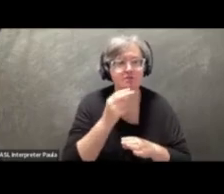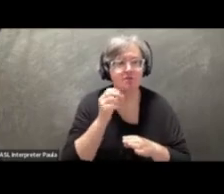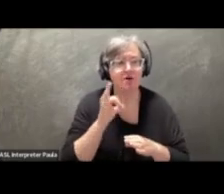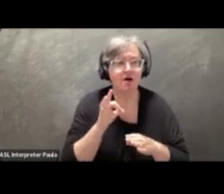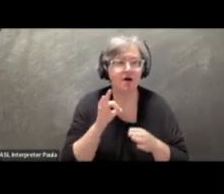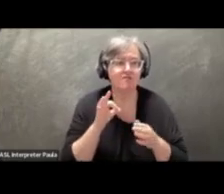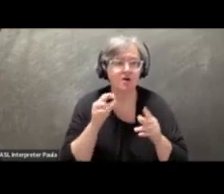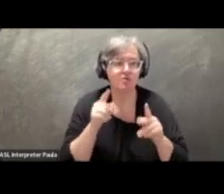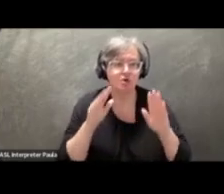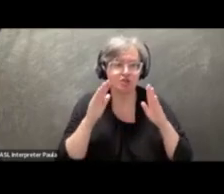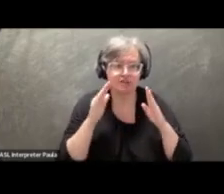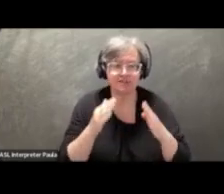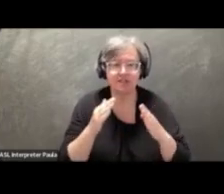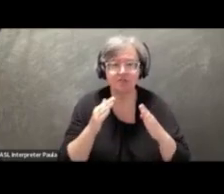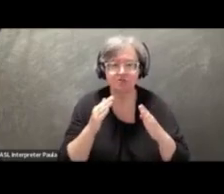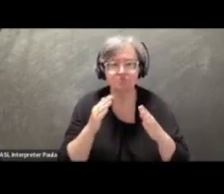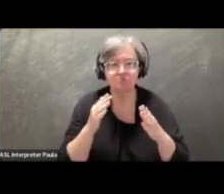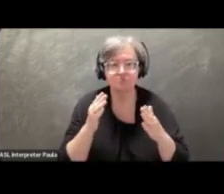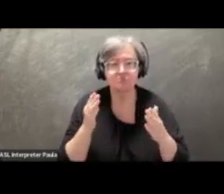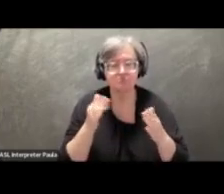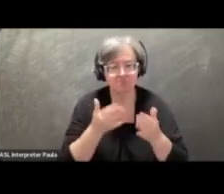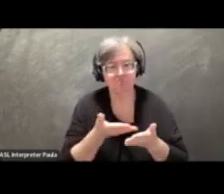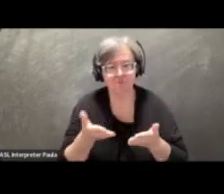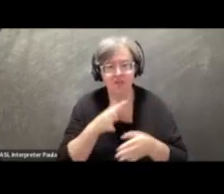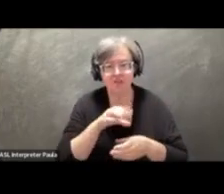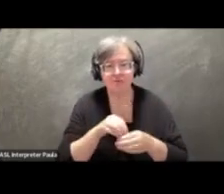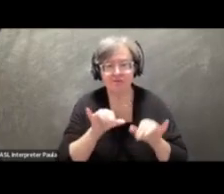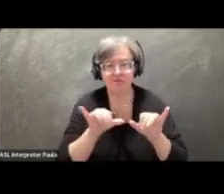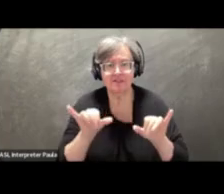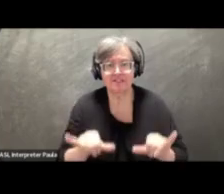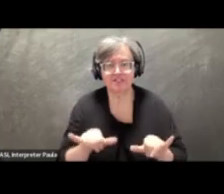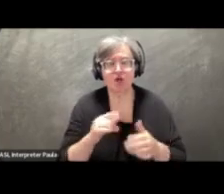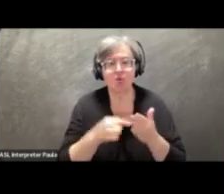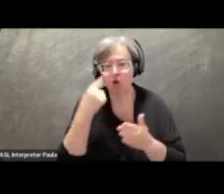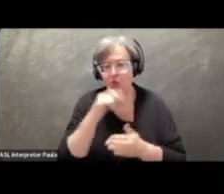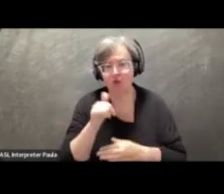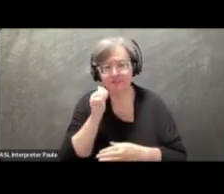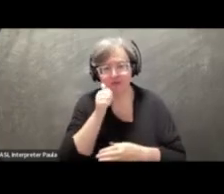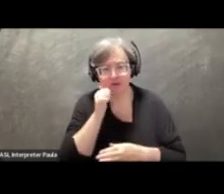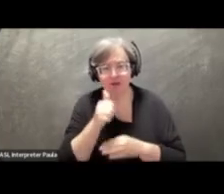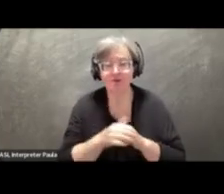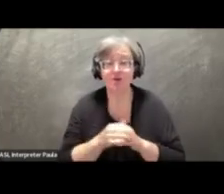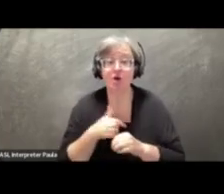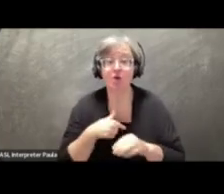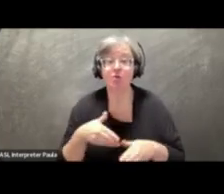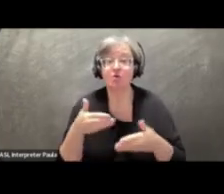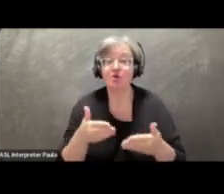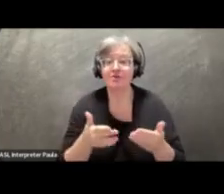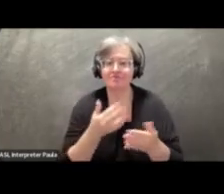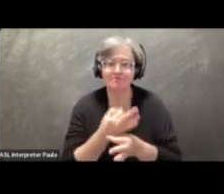like on a day-to-day basis. We provide free technical assistance to state human